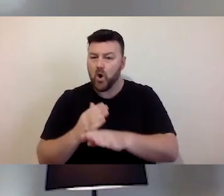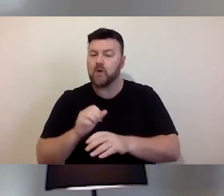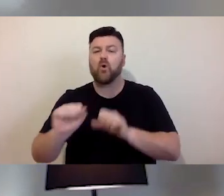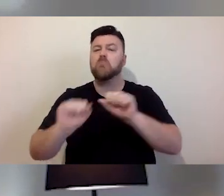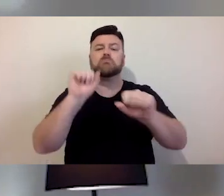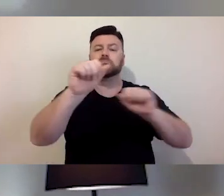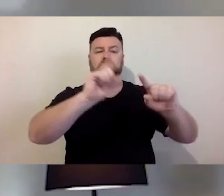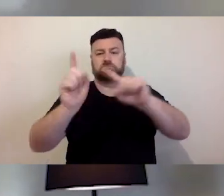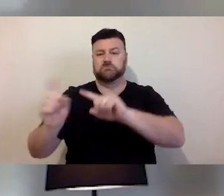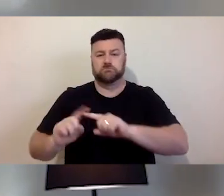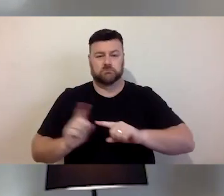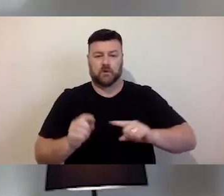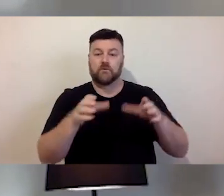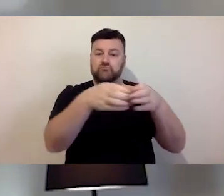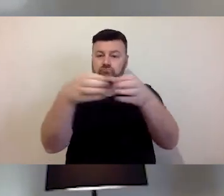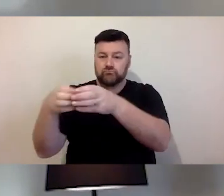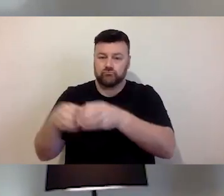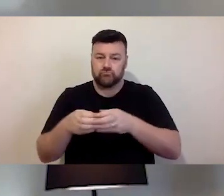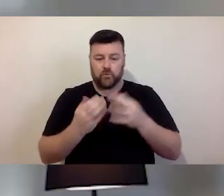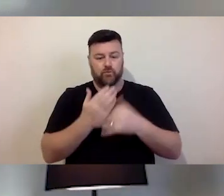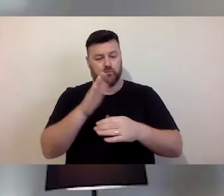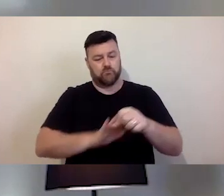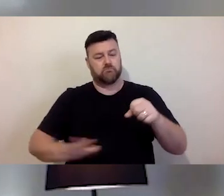across Australia.